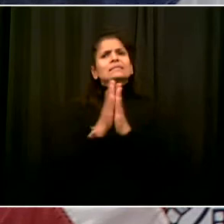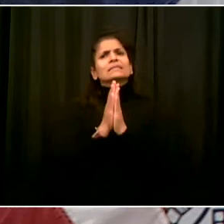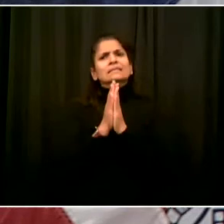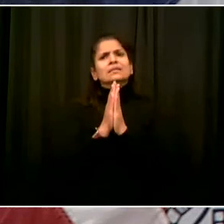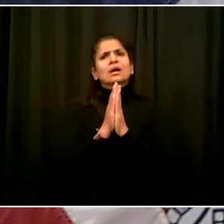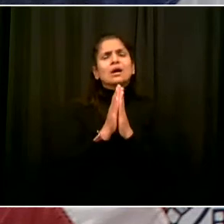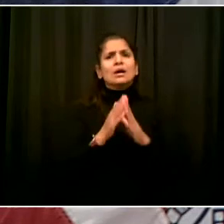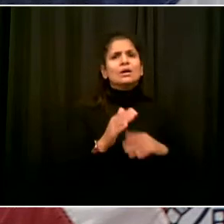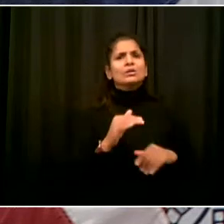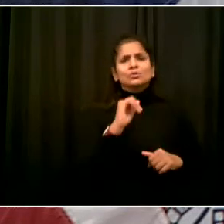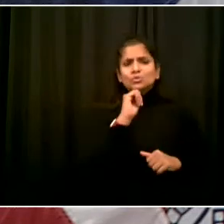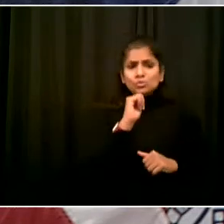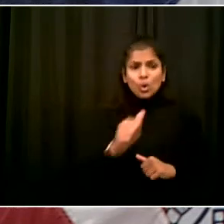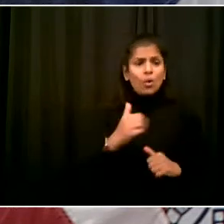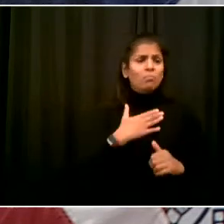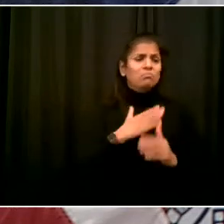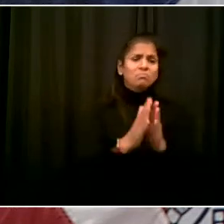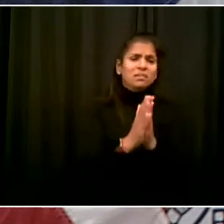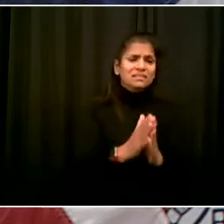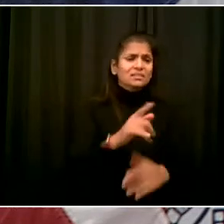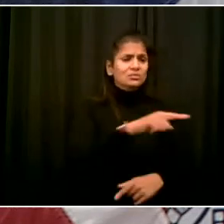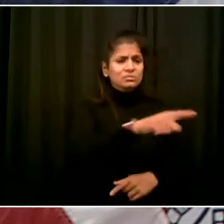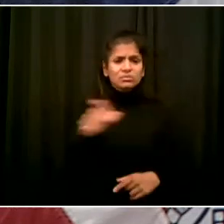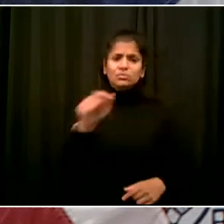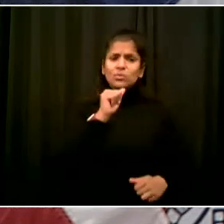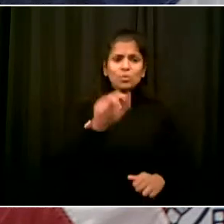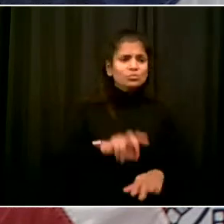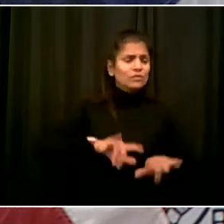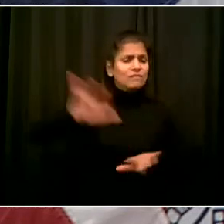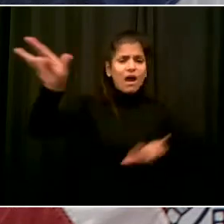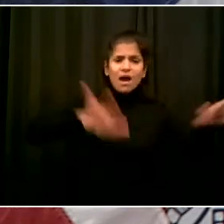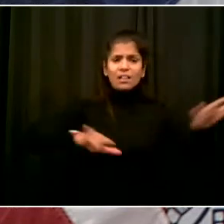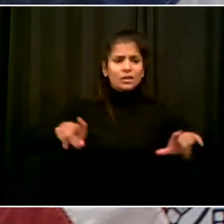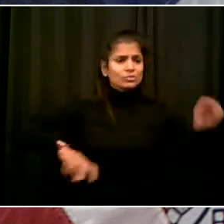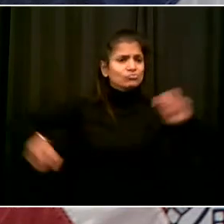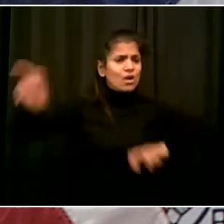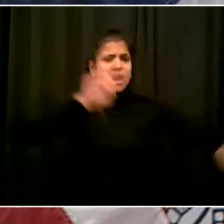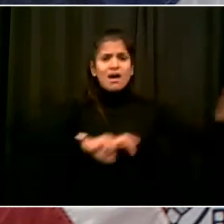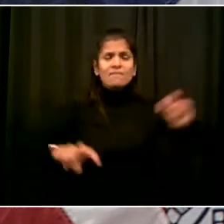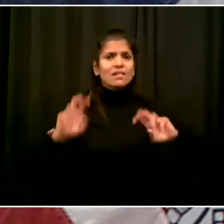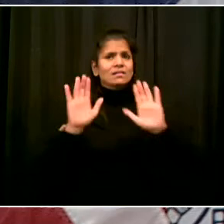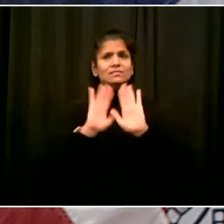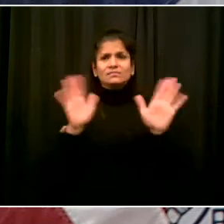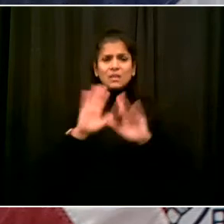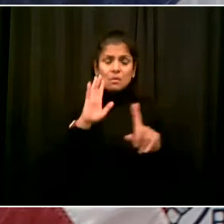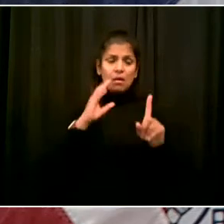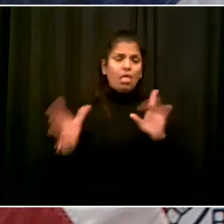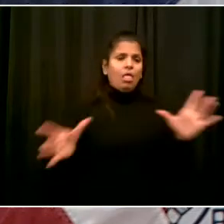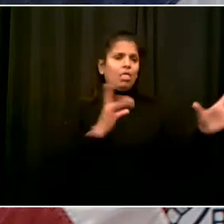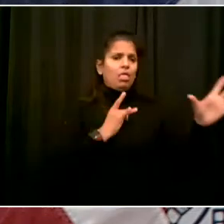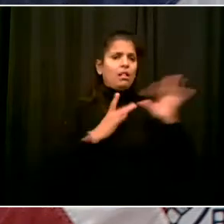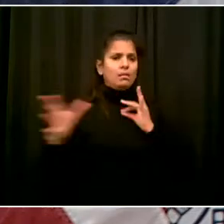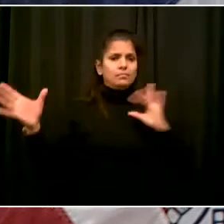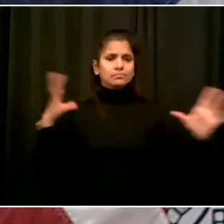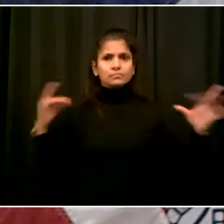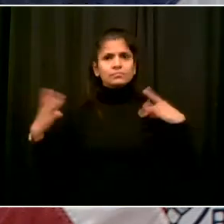PLEASE, IF Y YOU DO NOT NEED TO TRAVEL, DDON'T TRAVEL. UNLESS THERE'S A